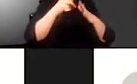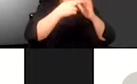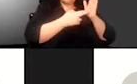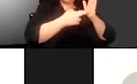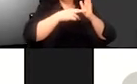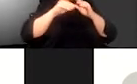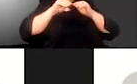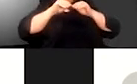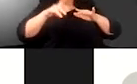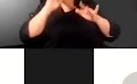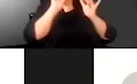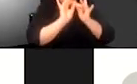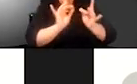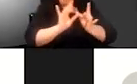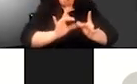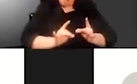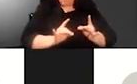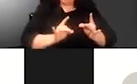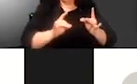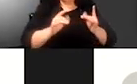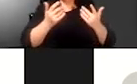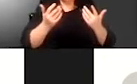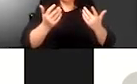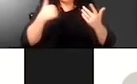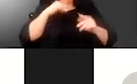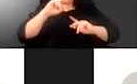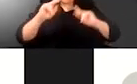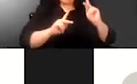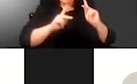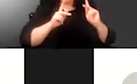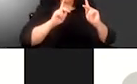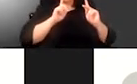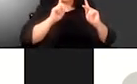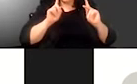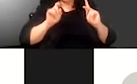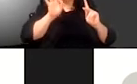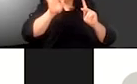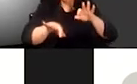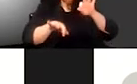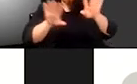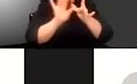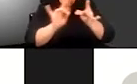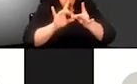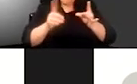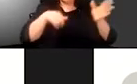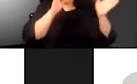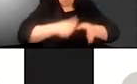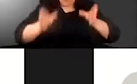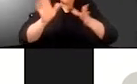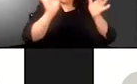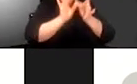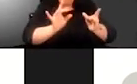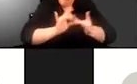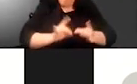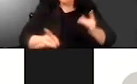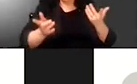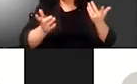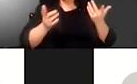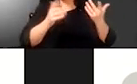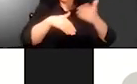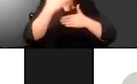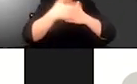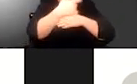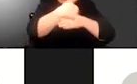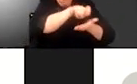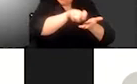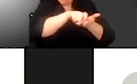And getting people to submit comments and organize comments. So that when the next draft of 504 came out, the one that we were ultimately fighting for in '77, there had been significant numbers of comments that had come forward.